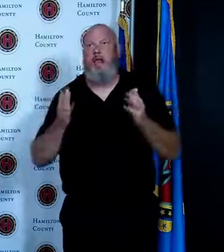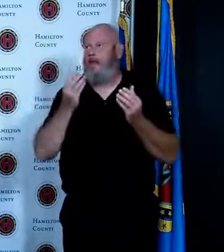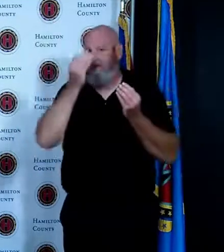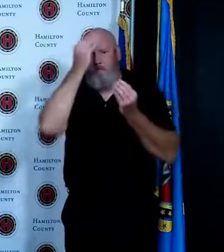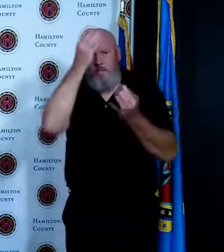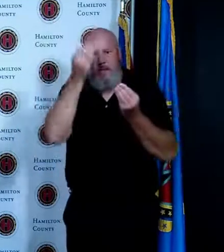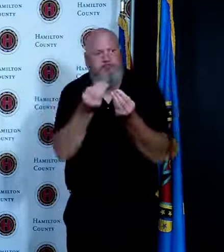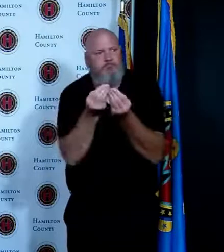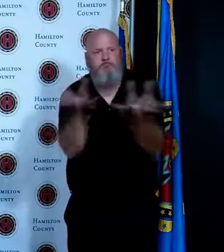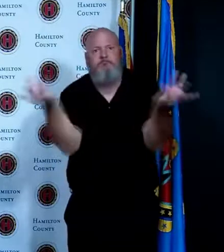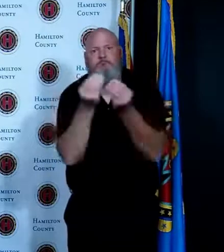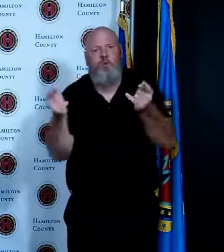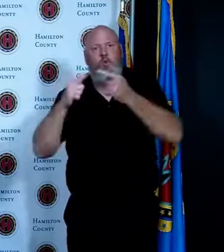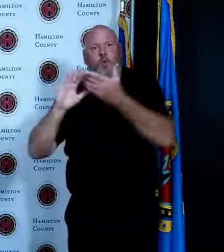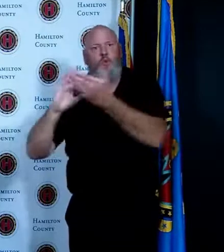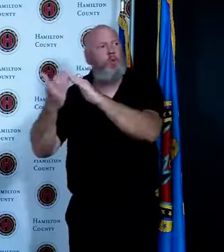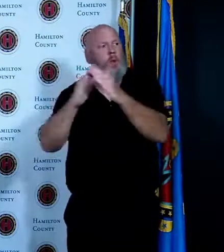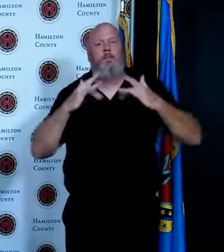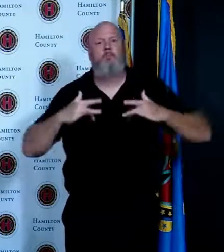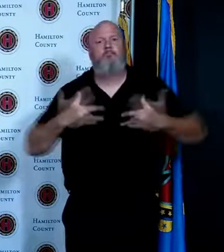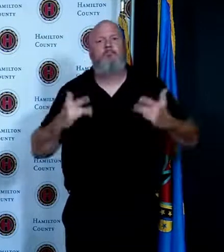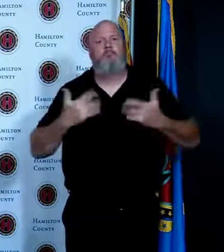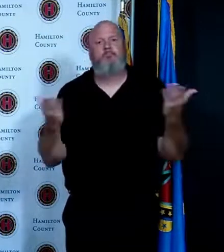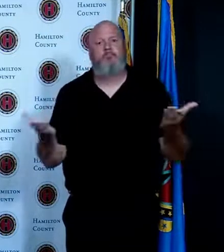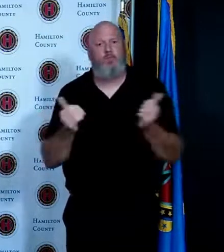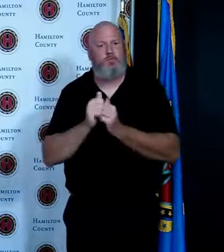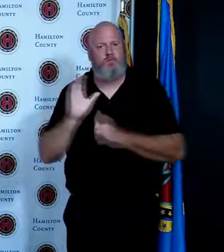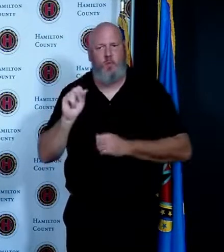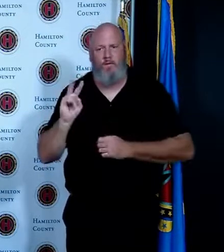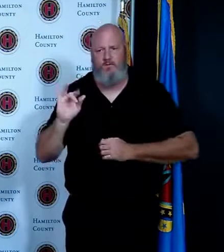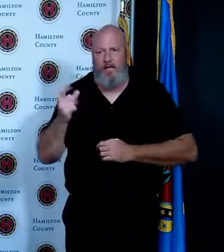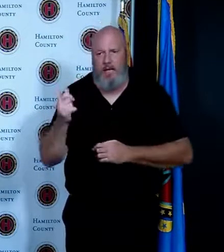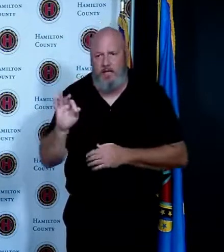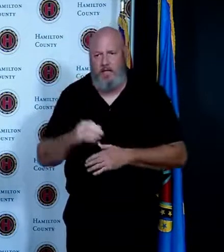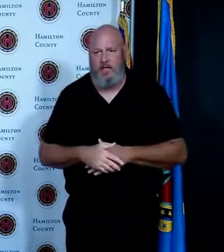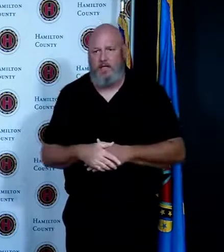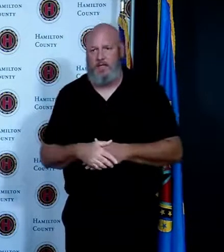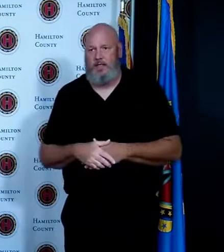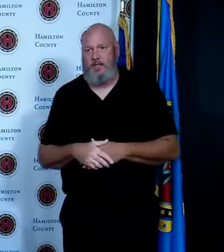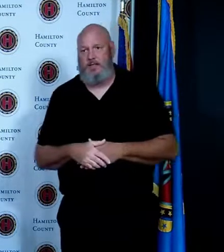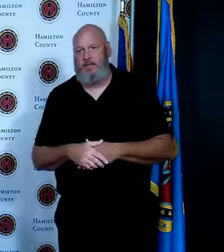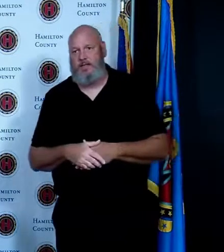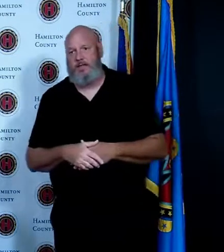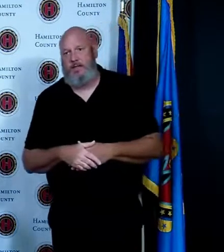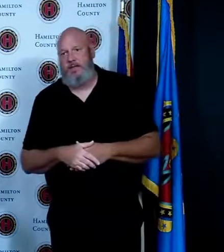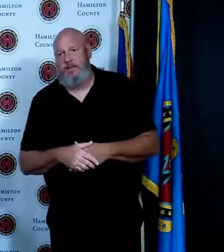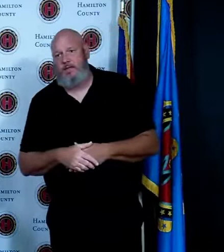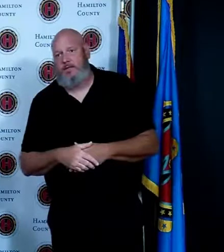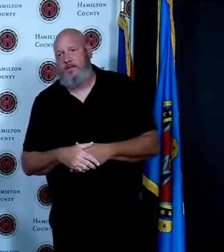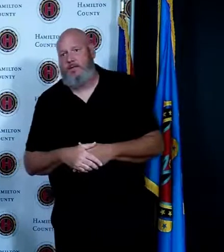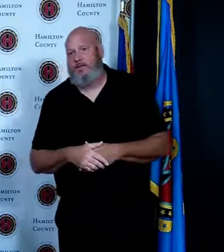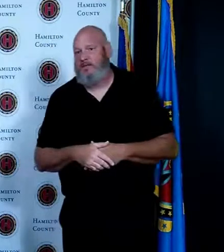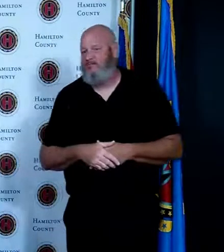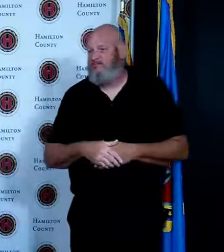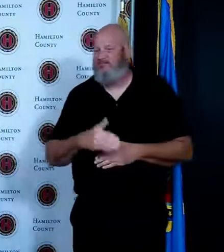obviously a lot of change lately Covid-19 is with us obviously for the long haul and it's important that we continue to share this data to make sure that